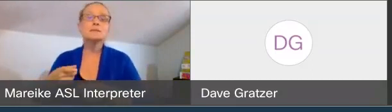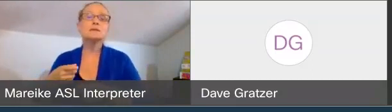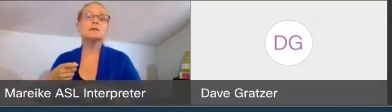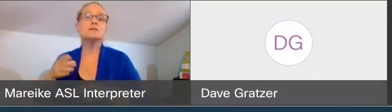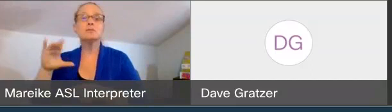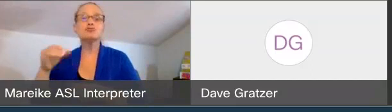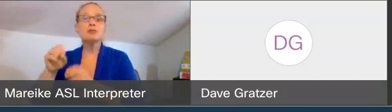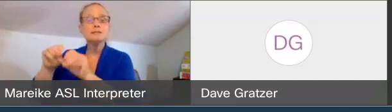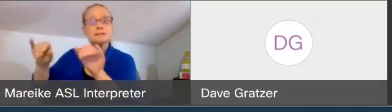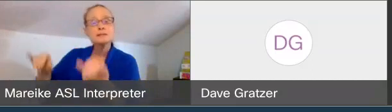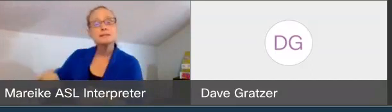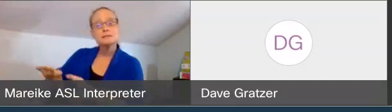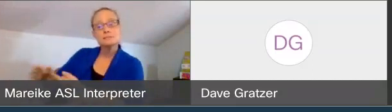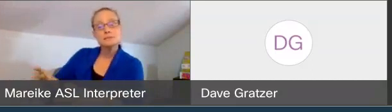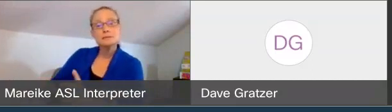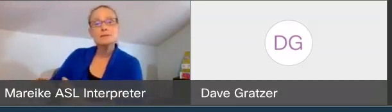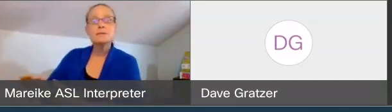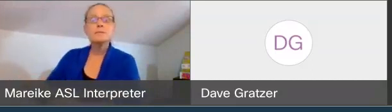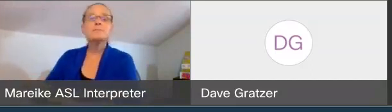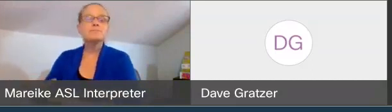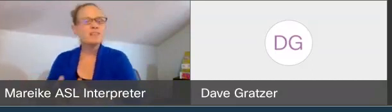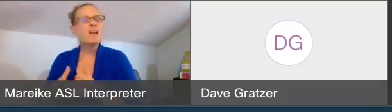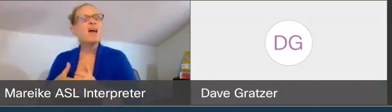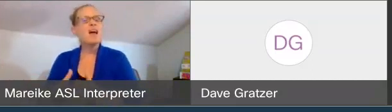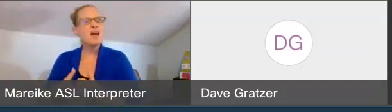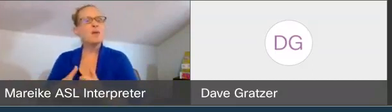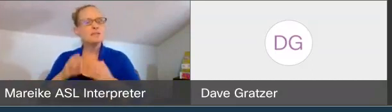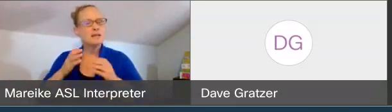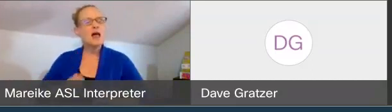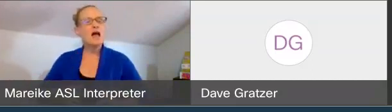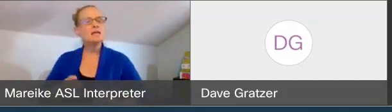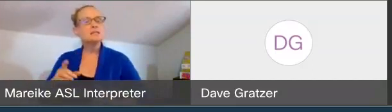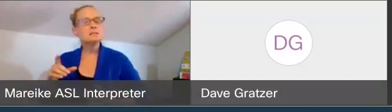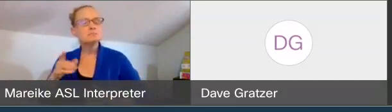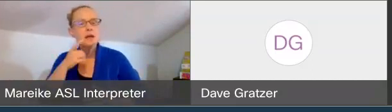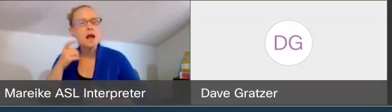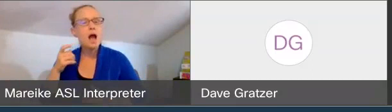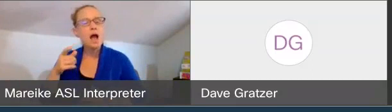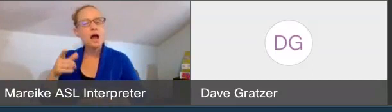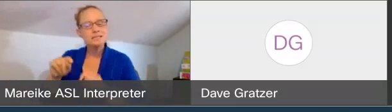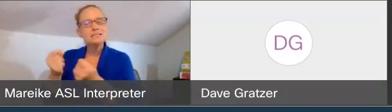just on those who are justice involved helps you get better at serving that population